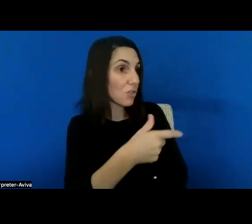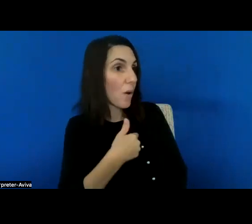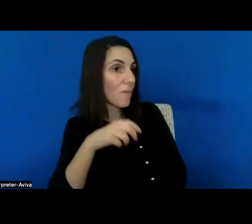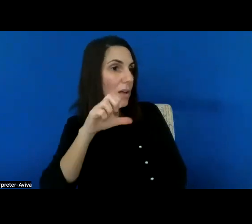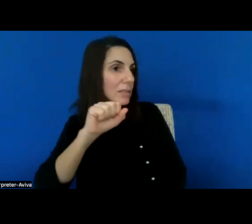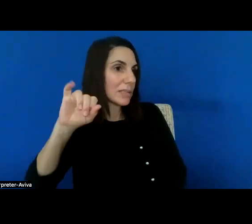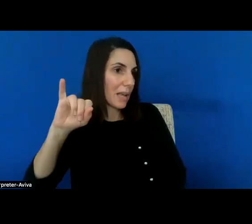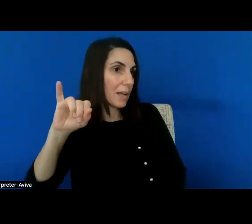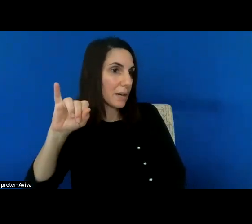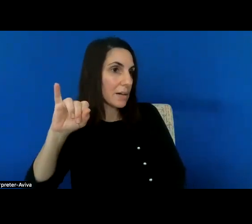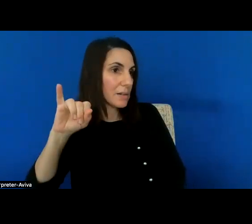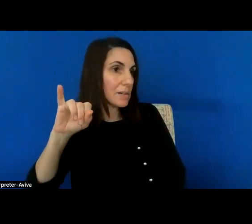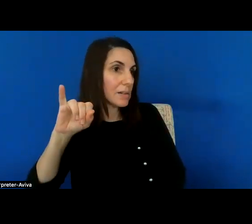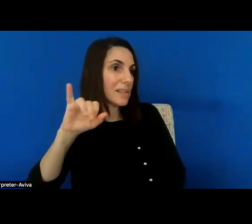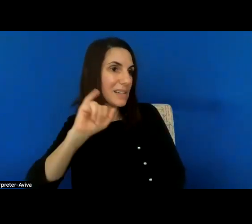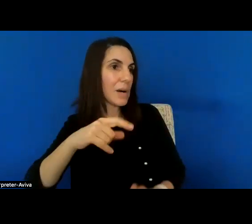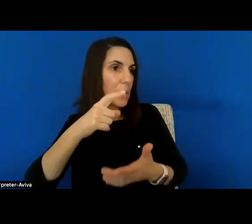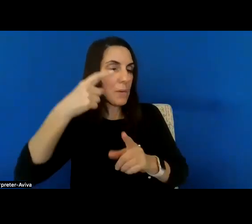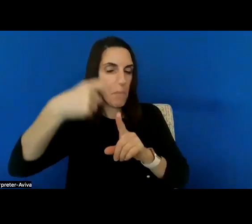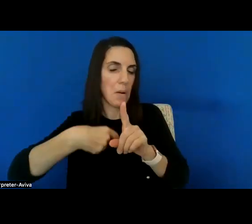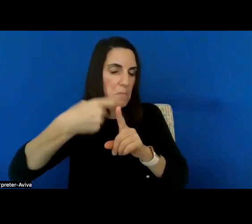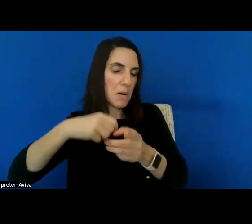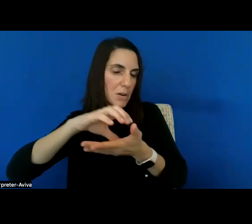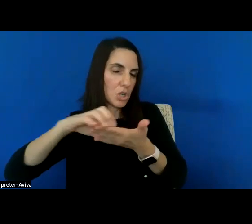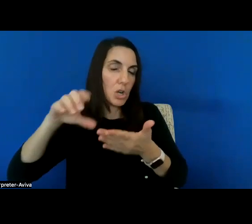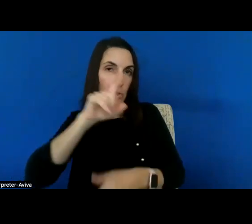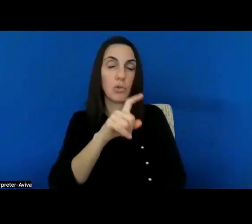11:37:59 That monthly check. Yes, you should notify them. They want to know.